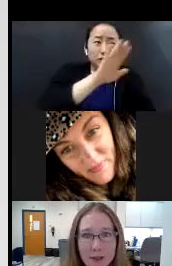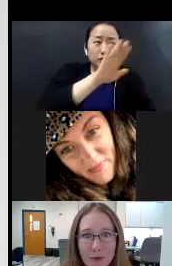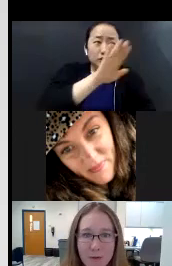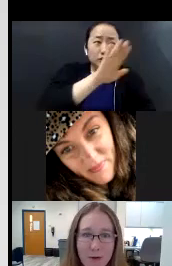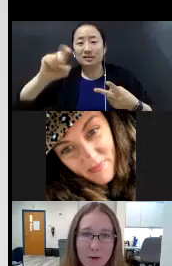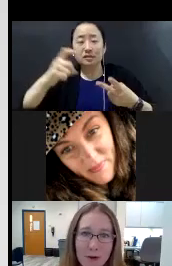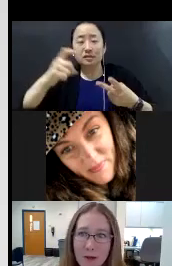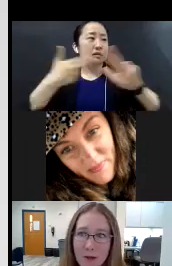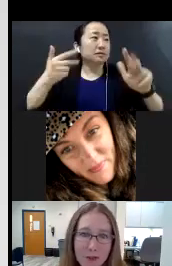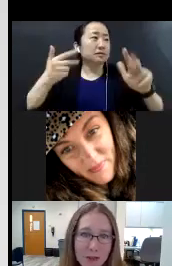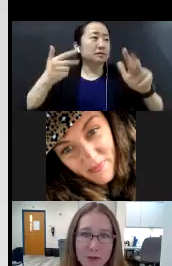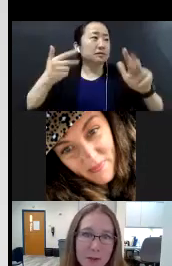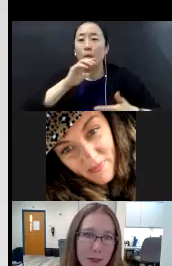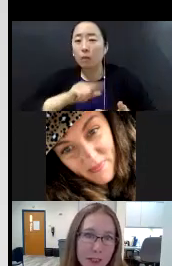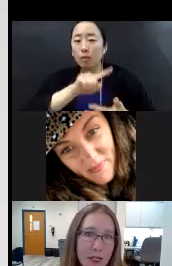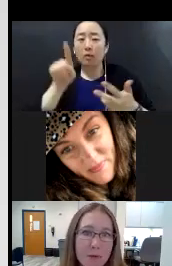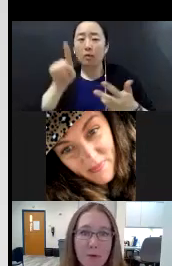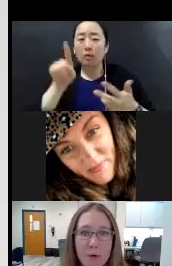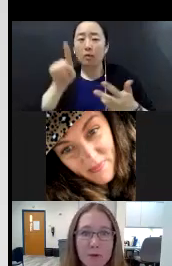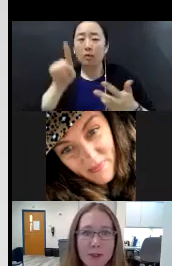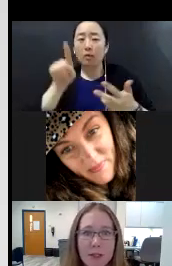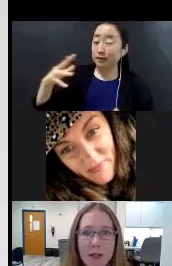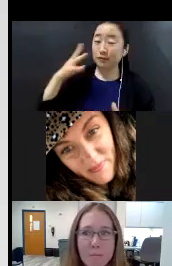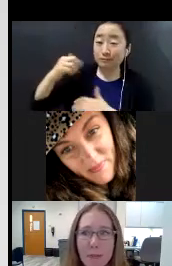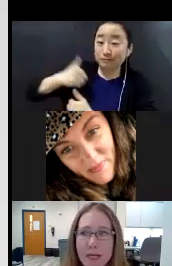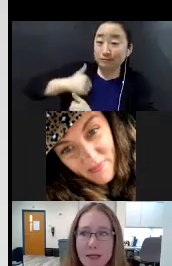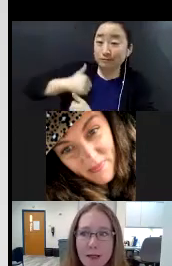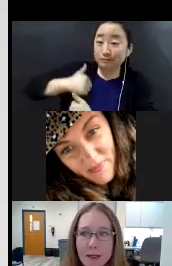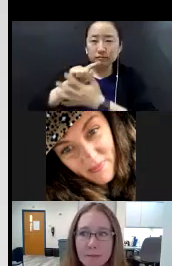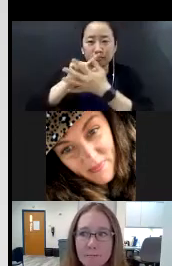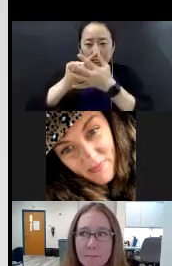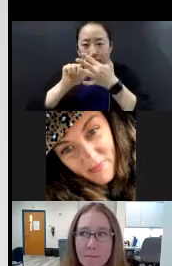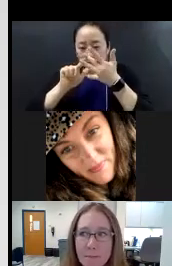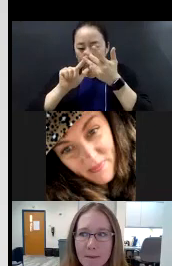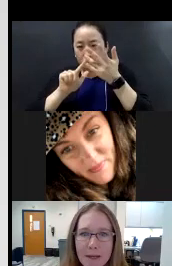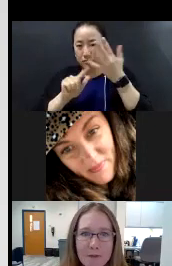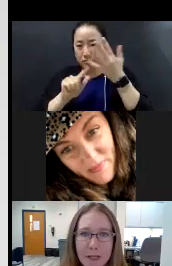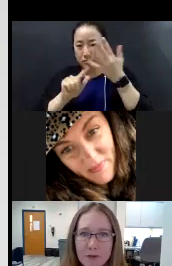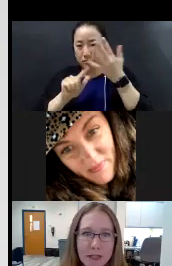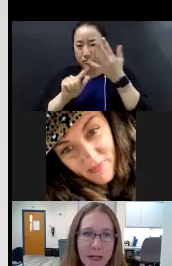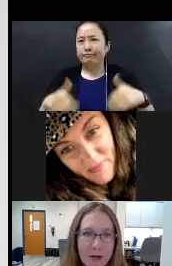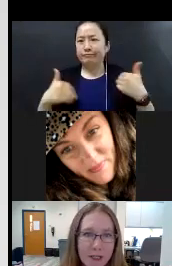IF THEY HAVE SERVED IN THE MILITARY BEFORE. THERE IS MANY KIND OF INTRICATE AREAS.